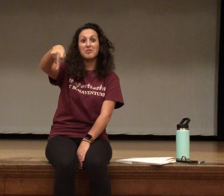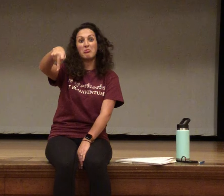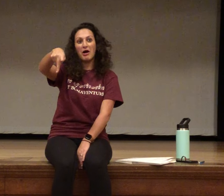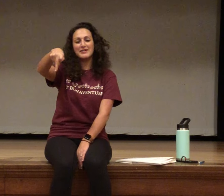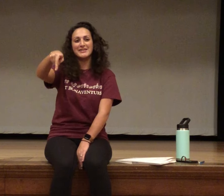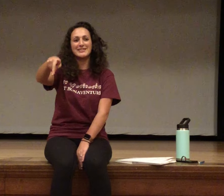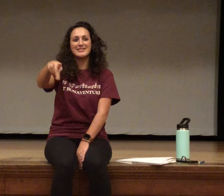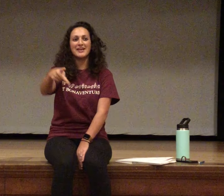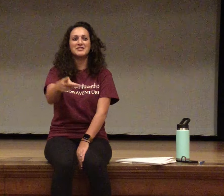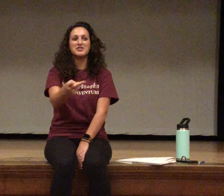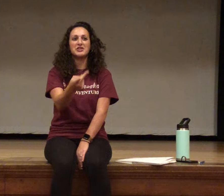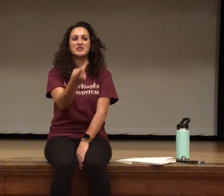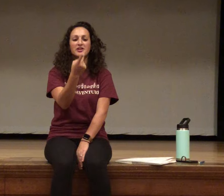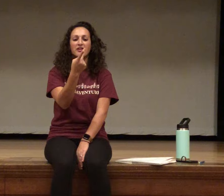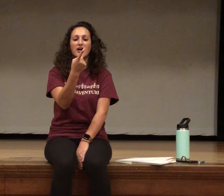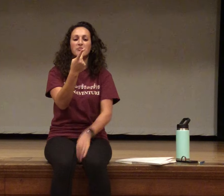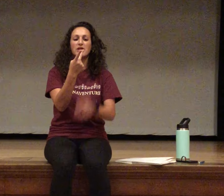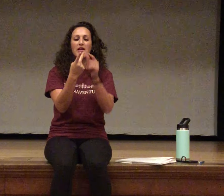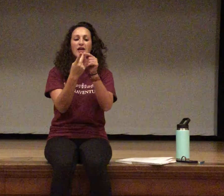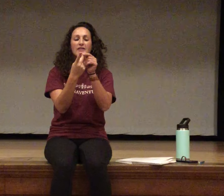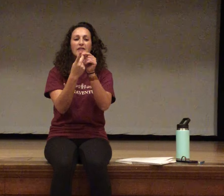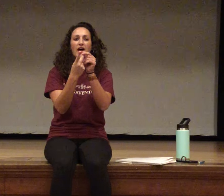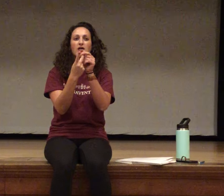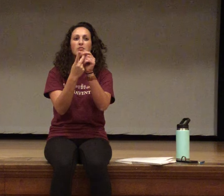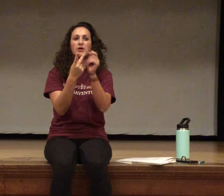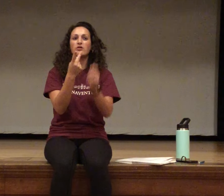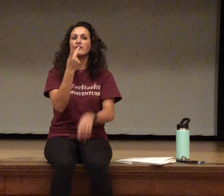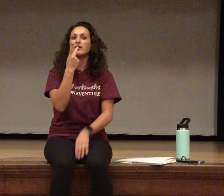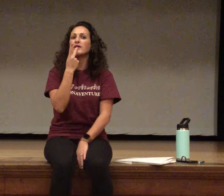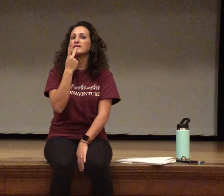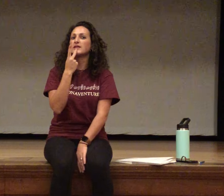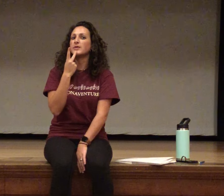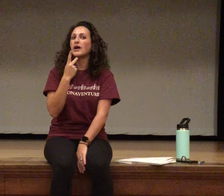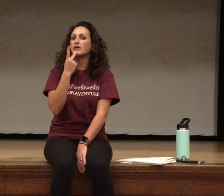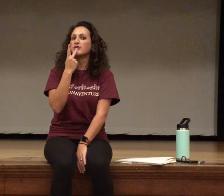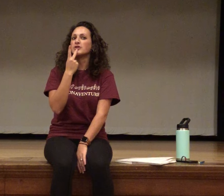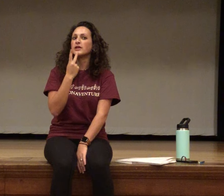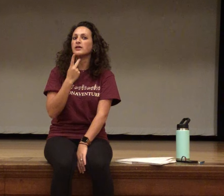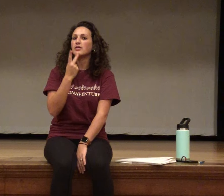but in this sense you're going to turn it up and that middle finger is going to be on your chin